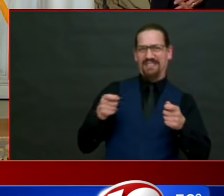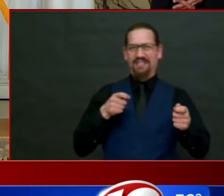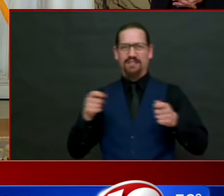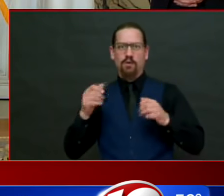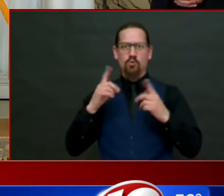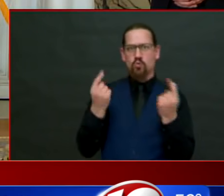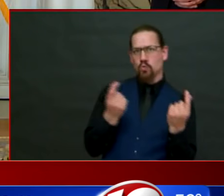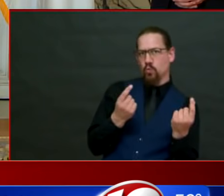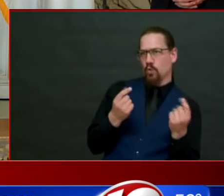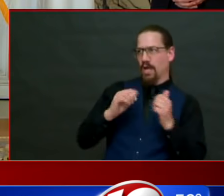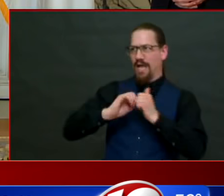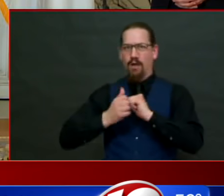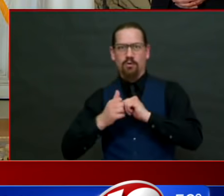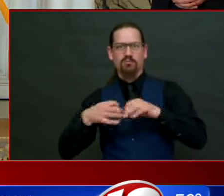WE ARE GOING TO BE PROVIDING YOU WITH A TEMPLATE.